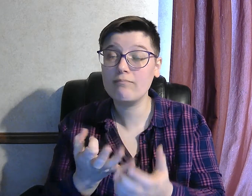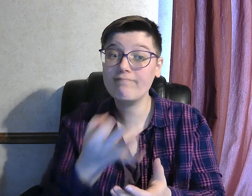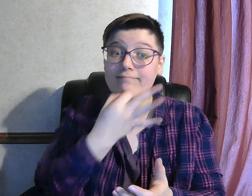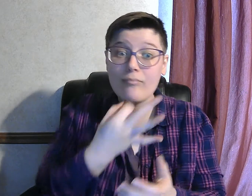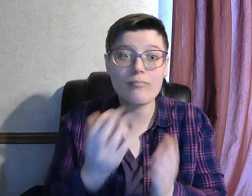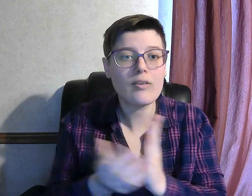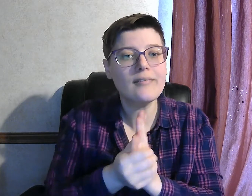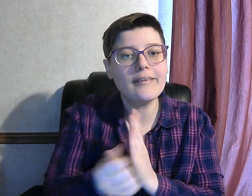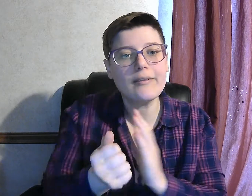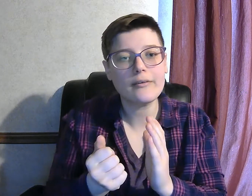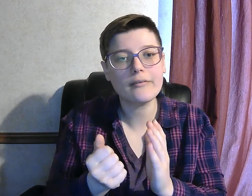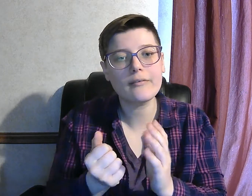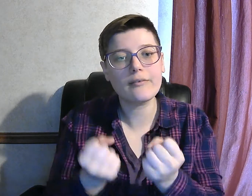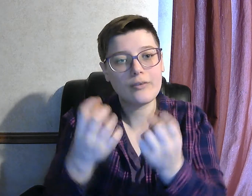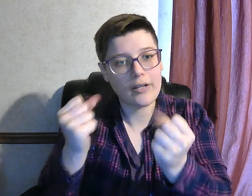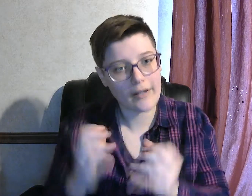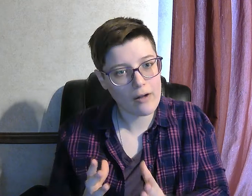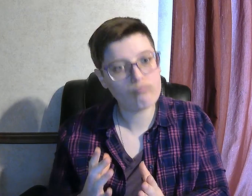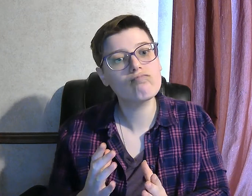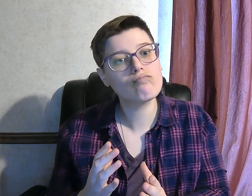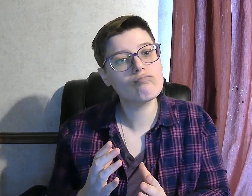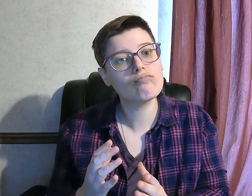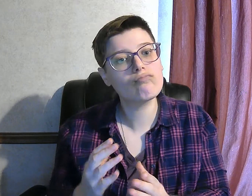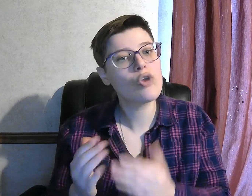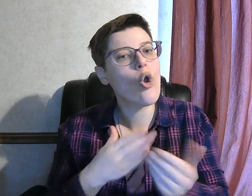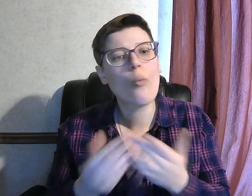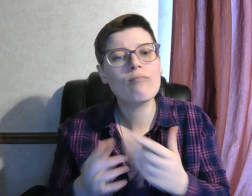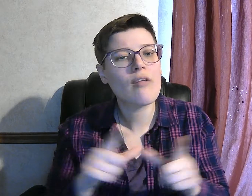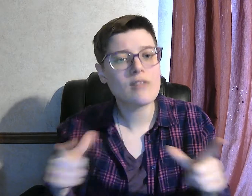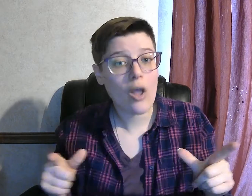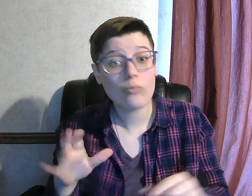This means we need qualified, skilled signers in each of these languages,